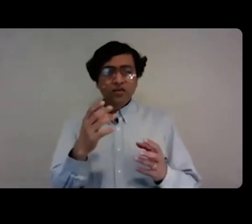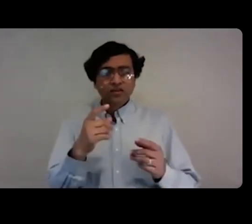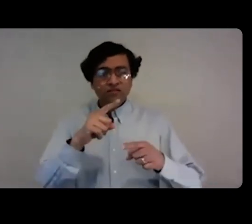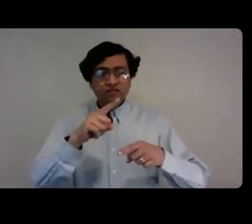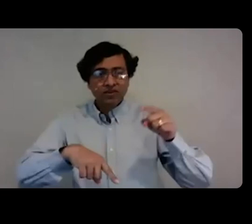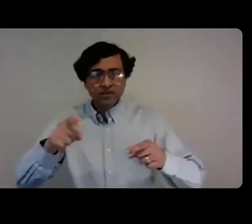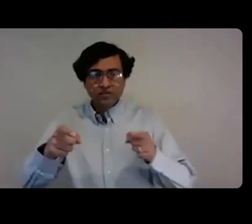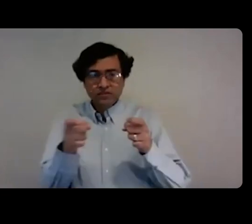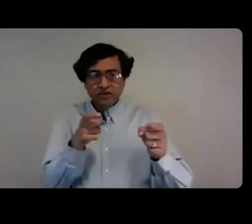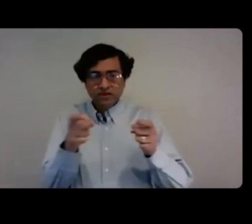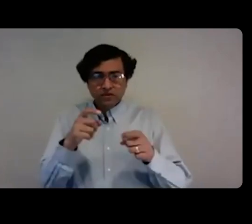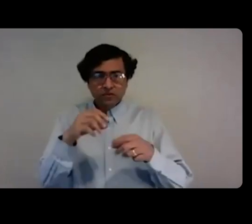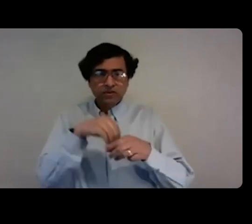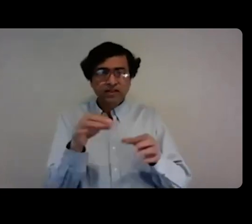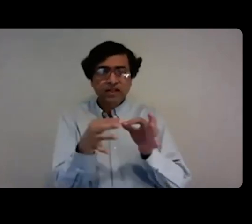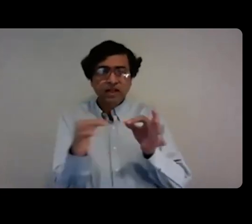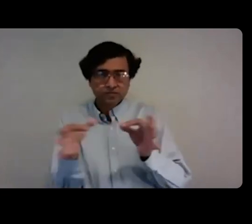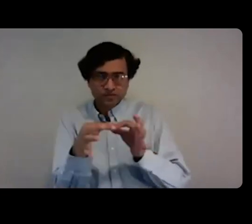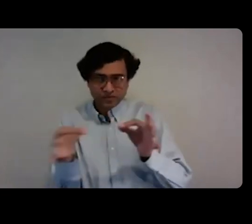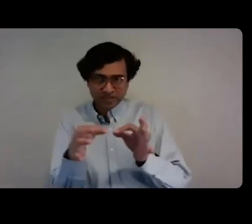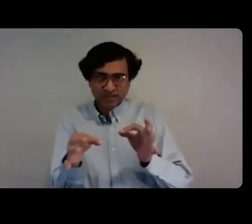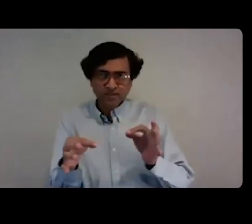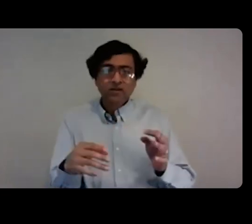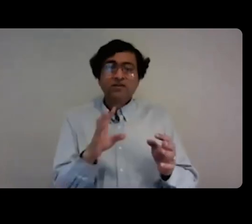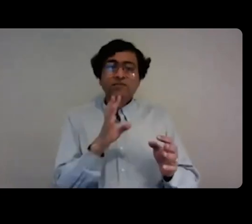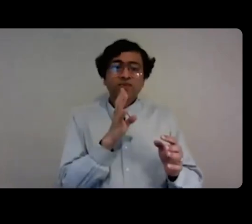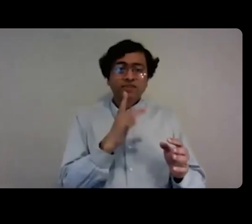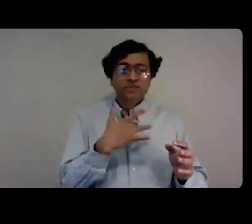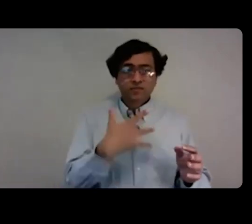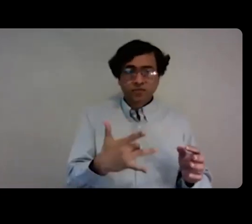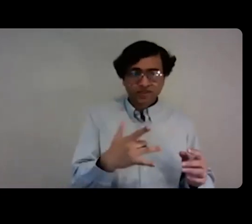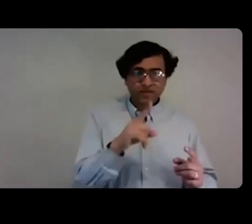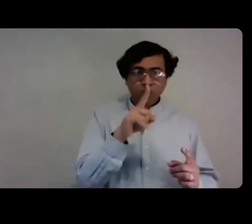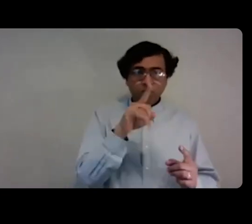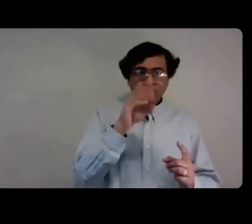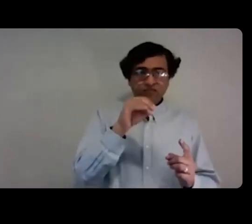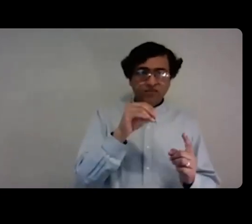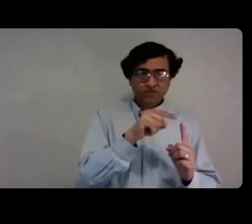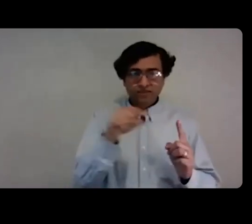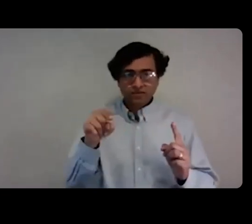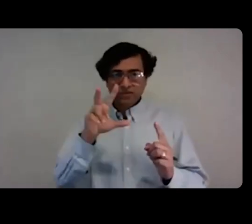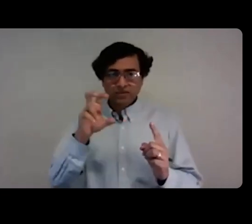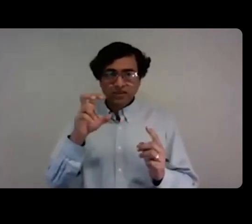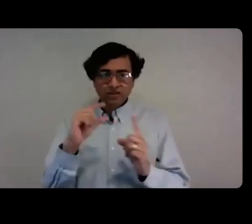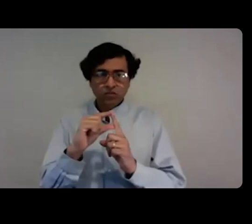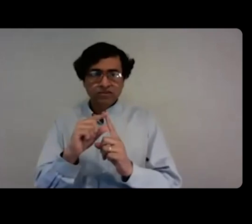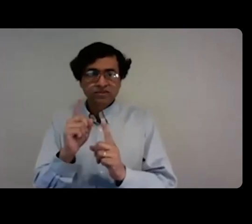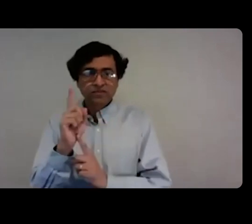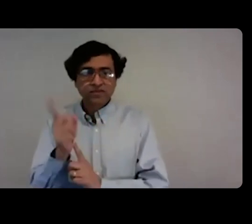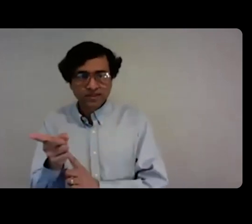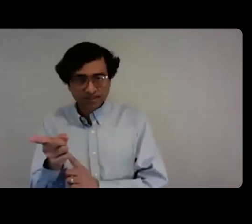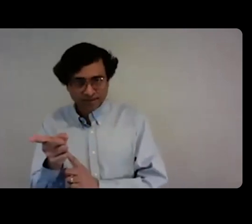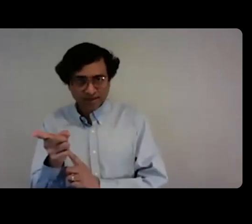So, speech is produced at different speeds.